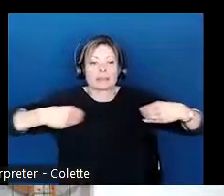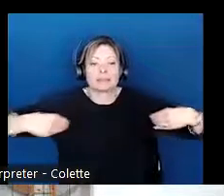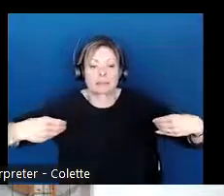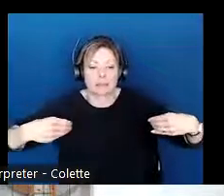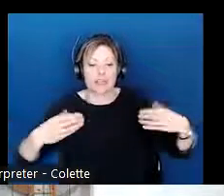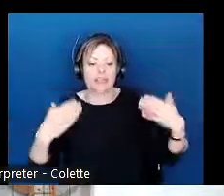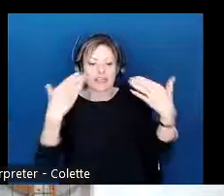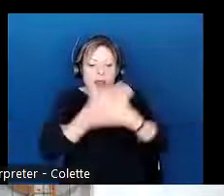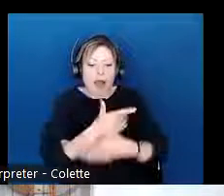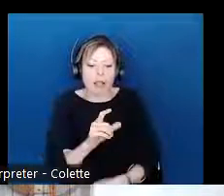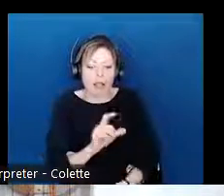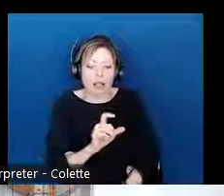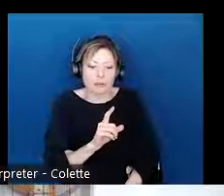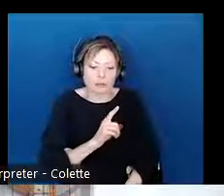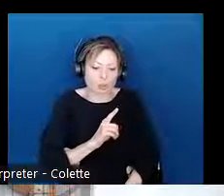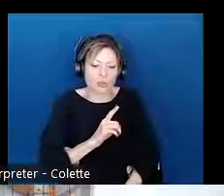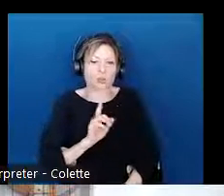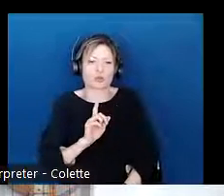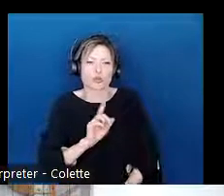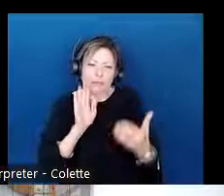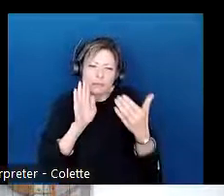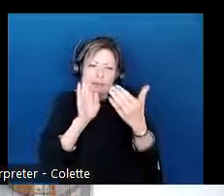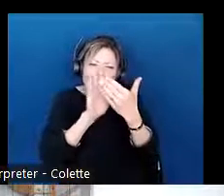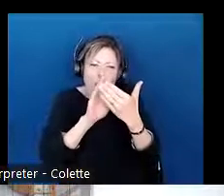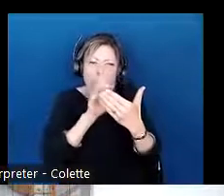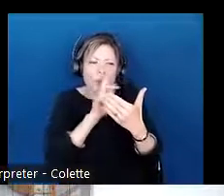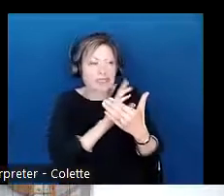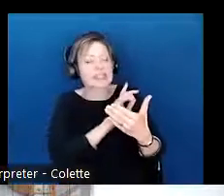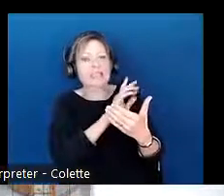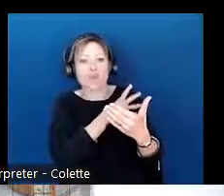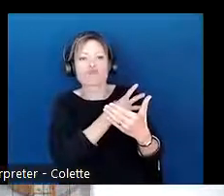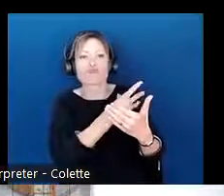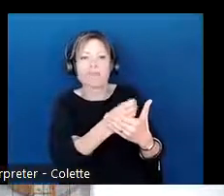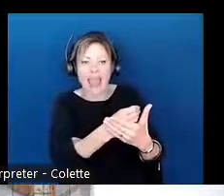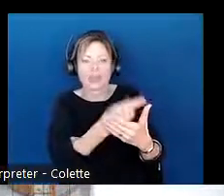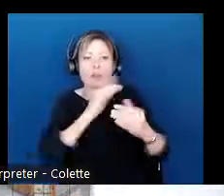nice because you just like I say you can see the reflected landscape but completely like through a